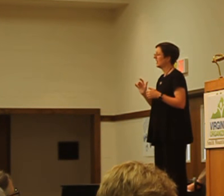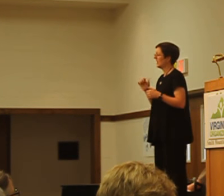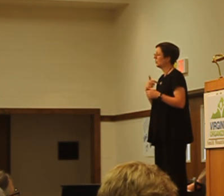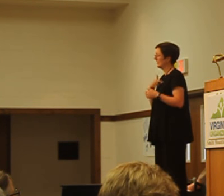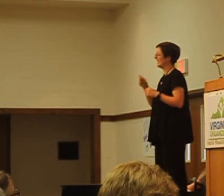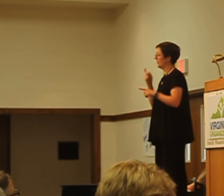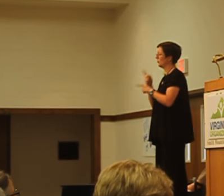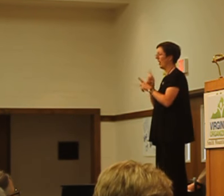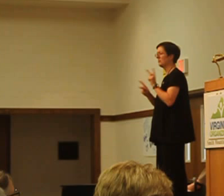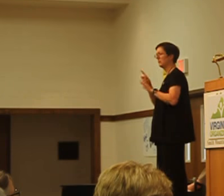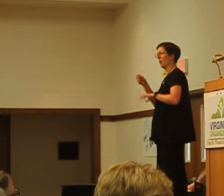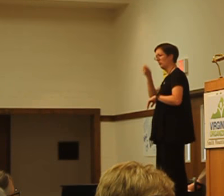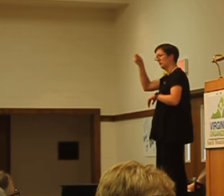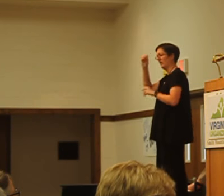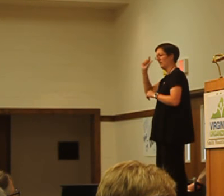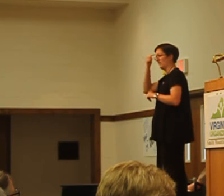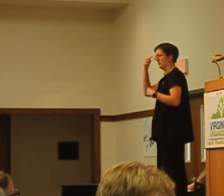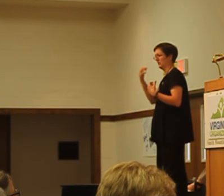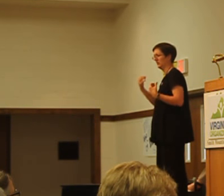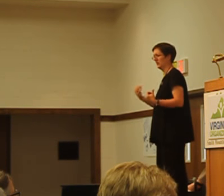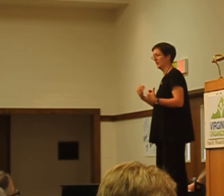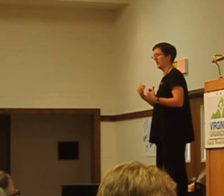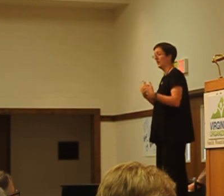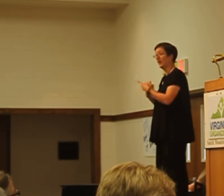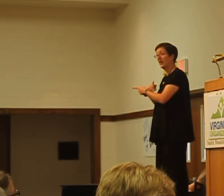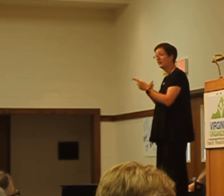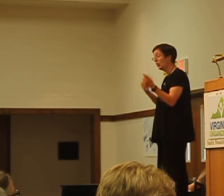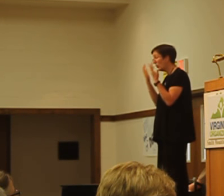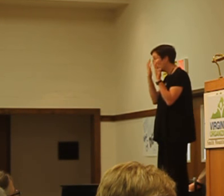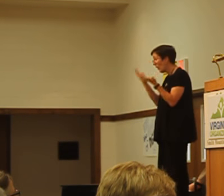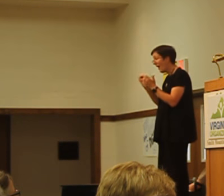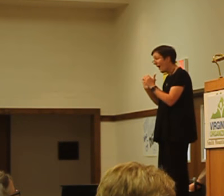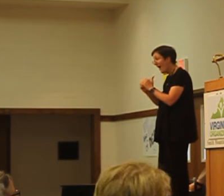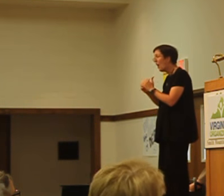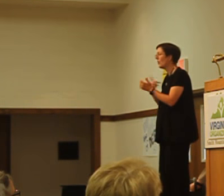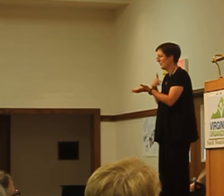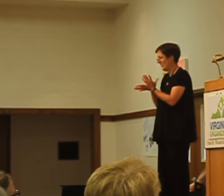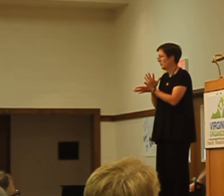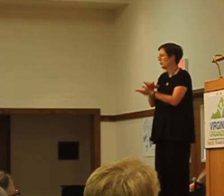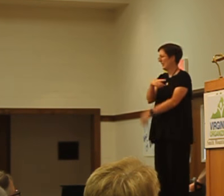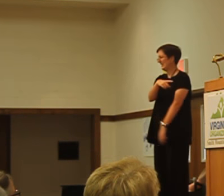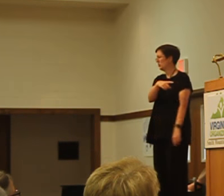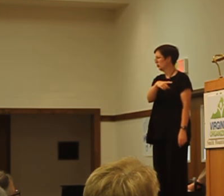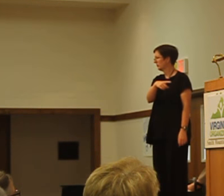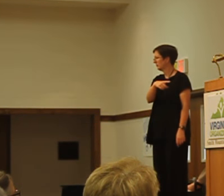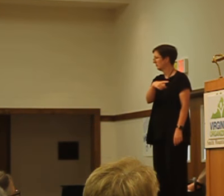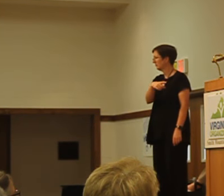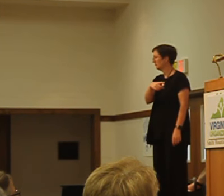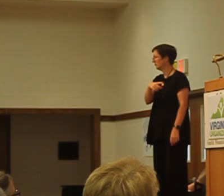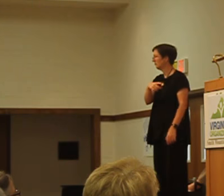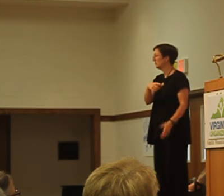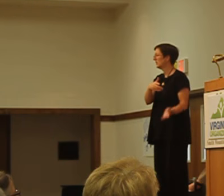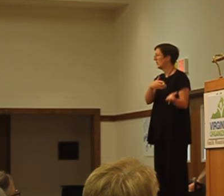Anybody that don't know or have the paperwork, we have the paperwork here. Take some of it back with you.